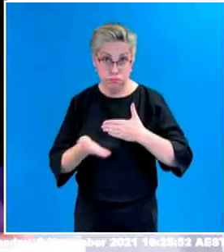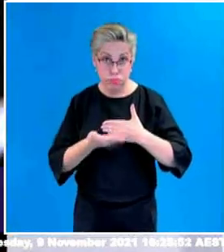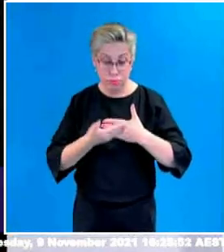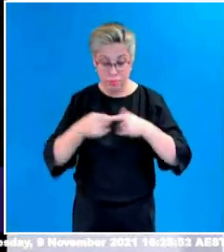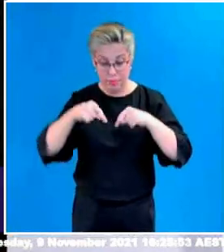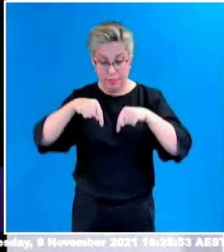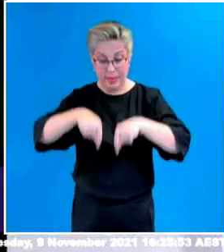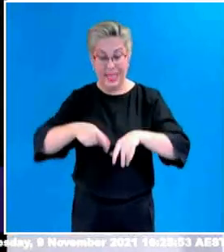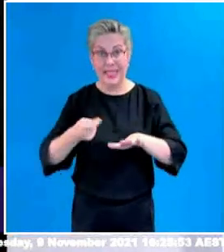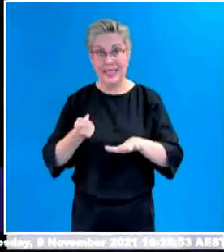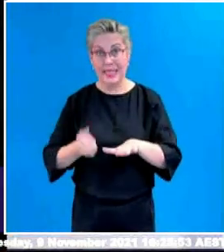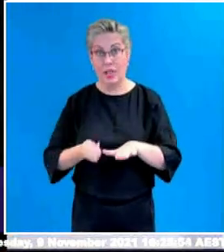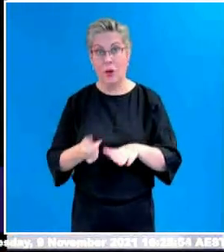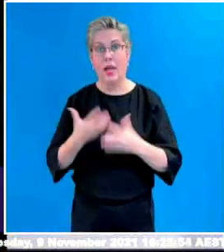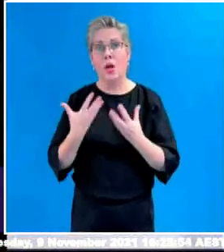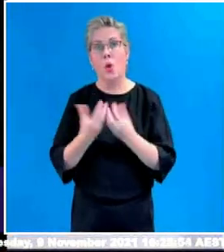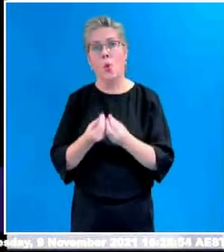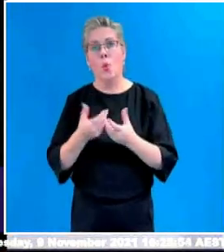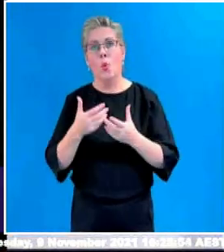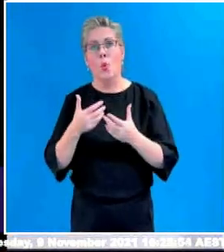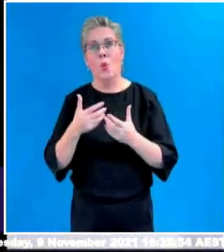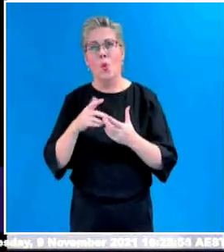rights to people with disability.